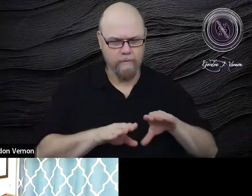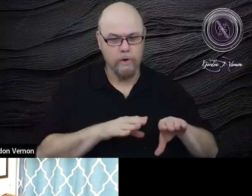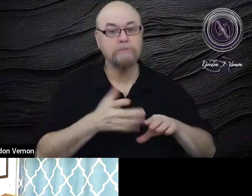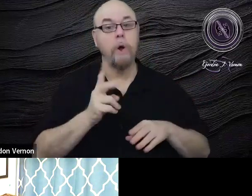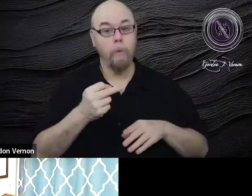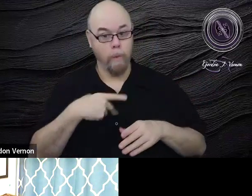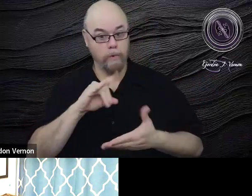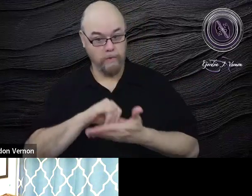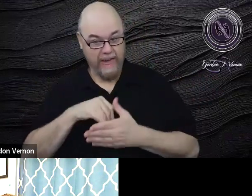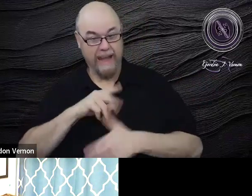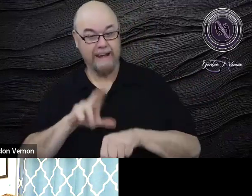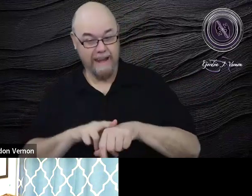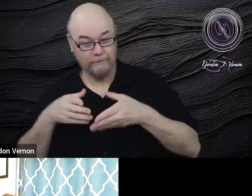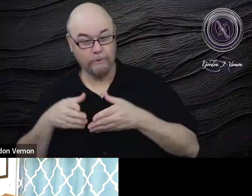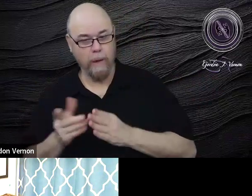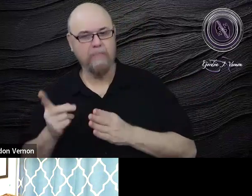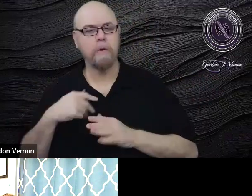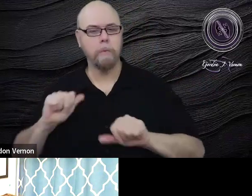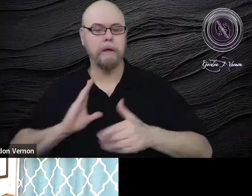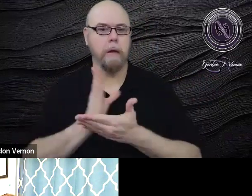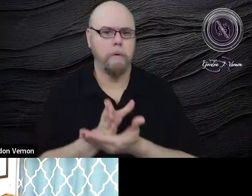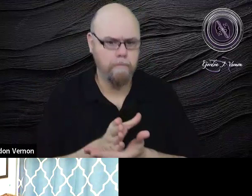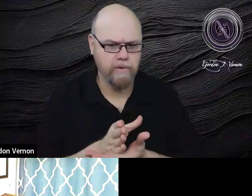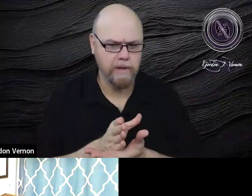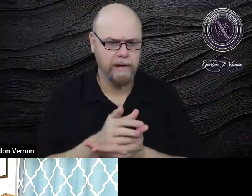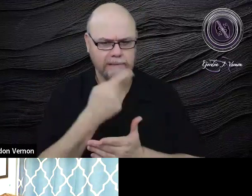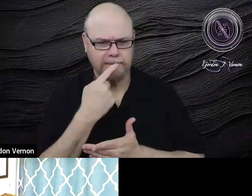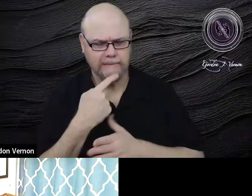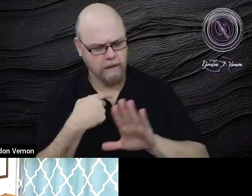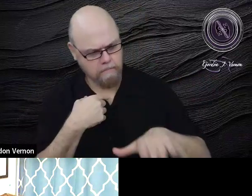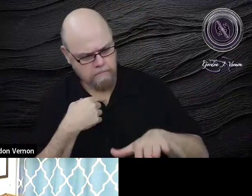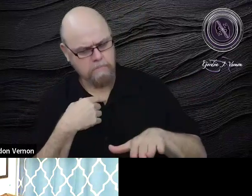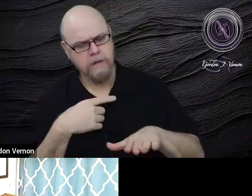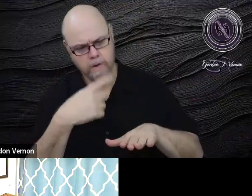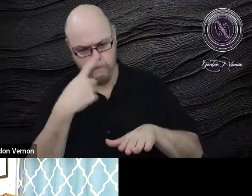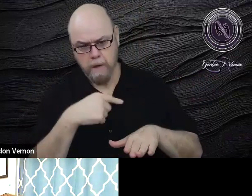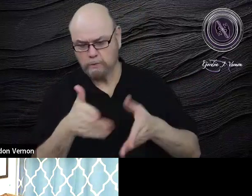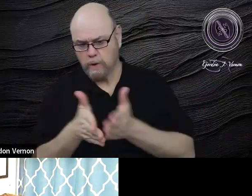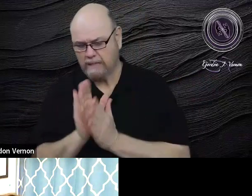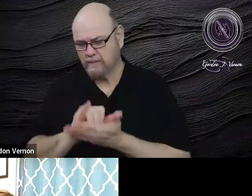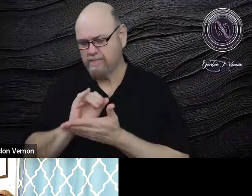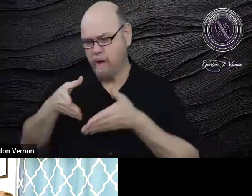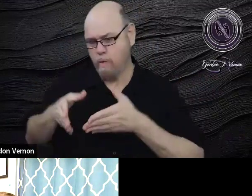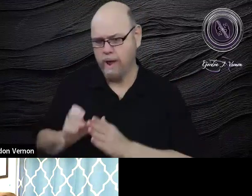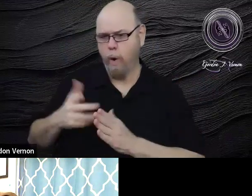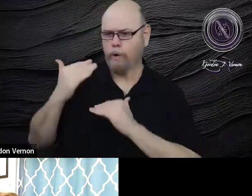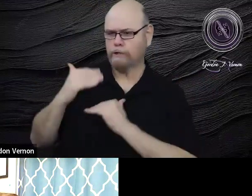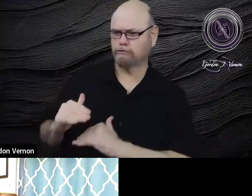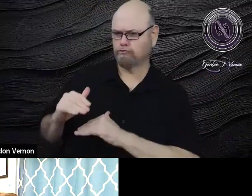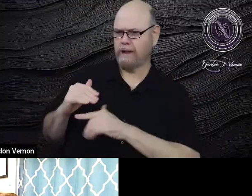to having a target on the right side on the front when at the same time, we have distractors present. Another effect that we find and that